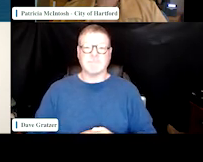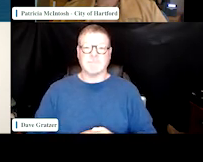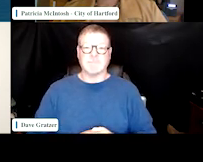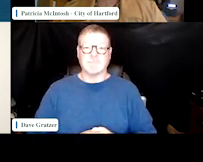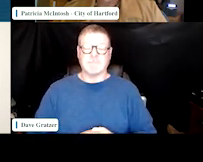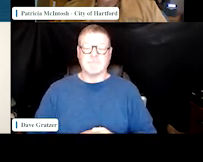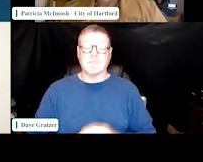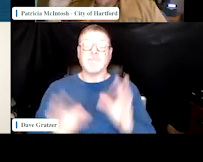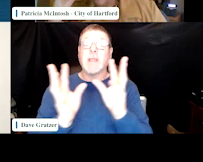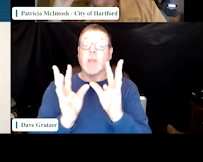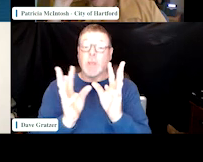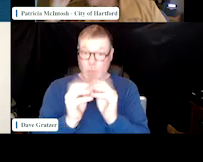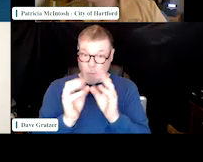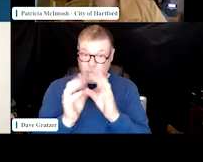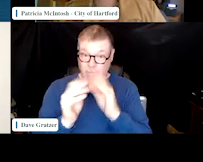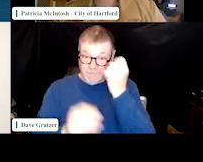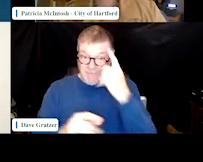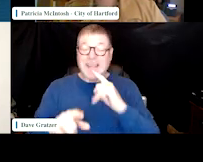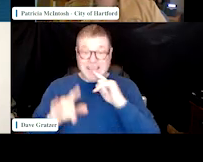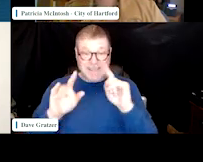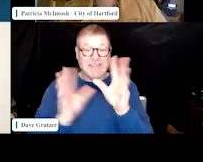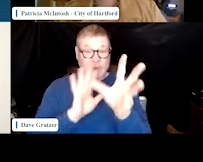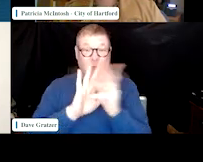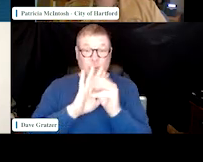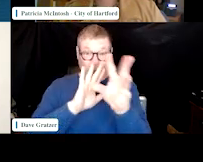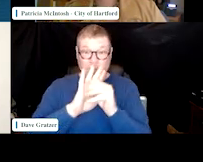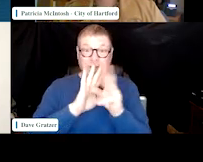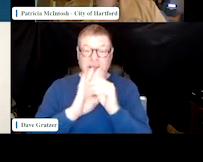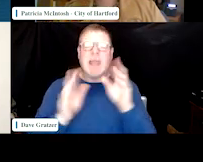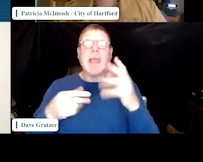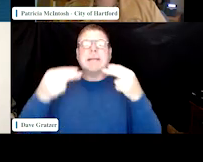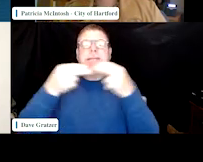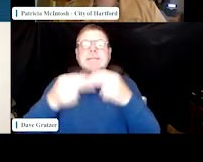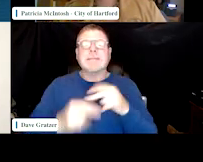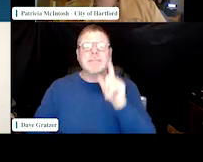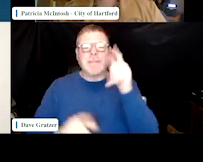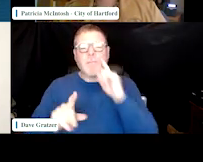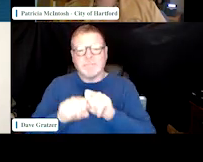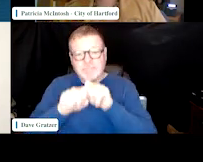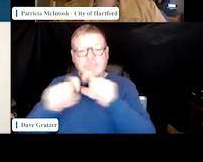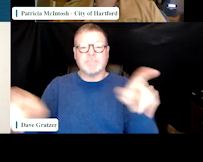The webinar is being recorded, and slides will be disseminated in the days following the webinar.